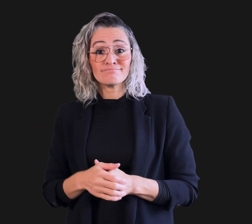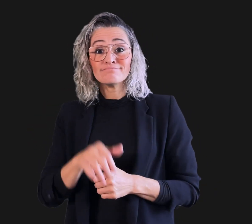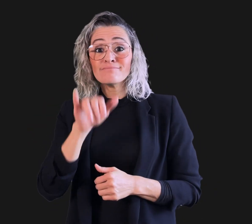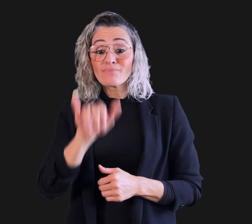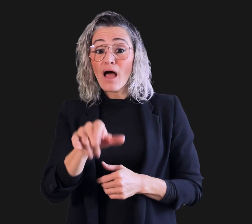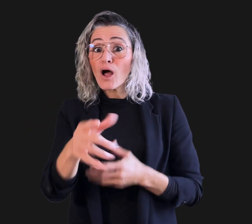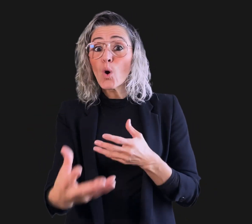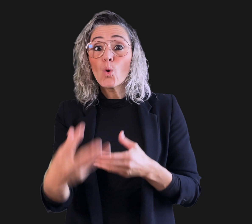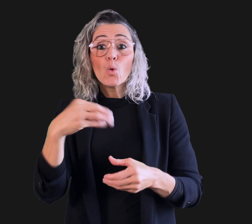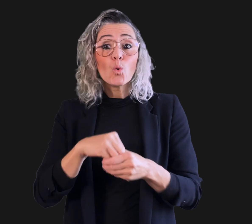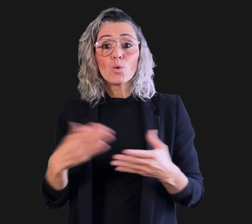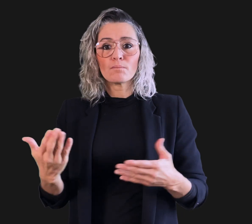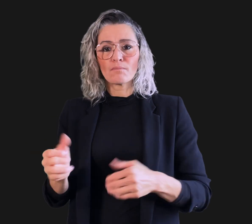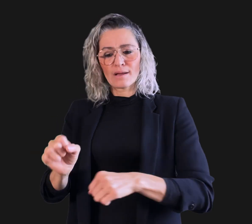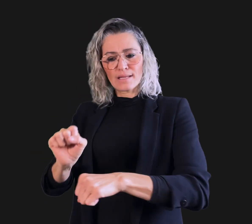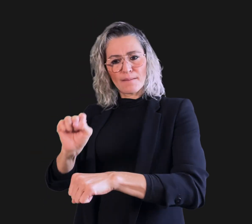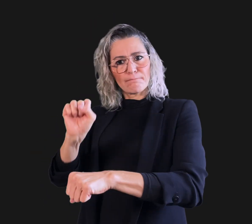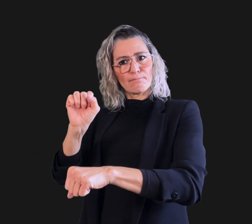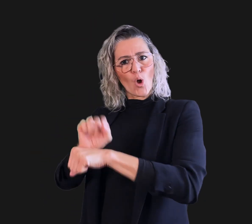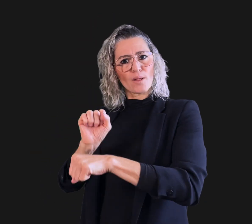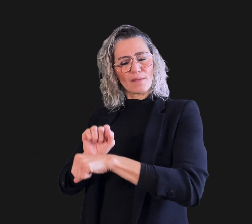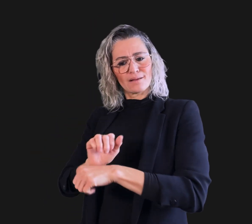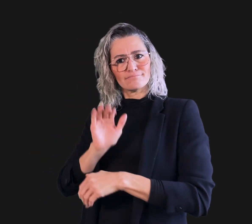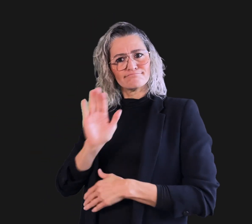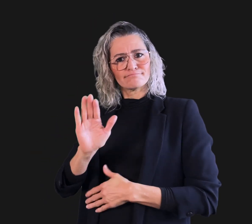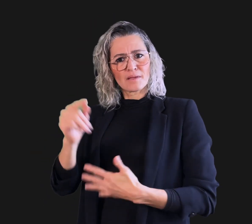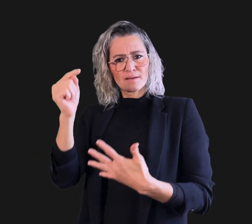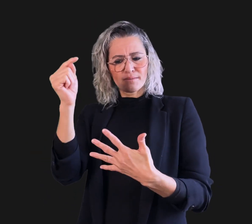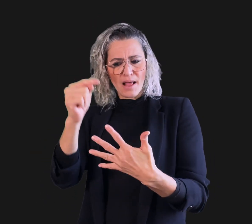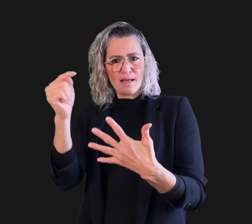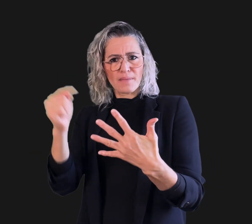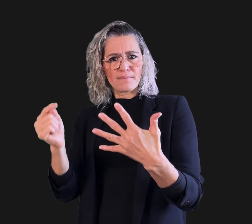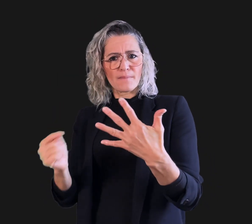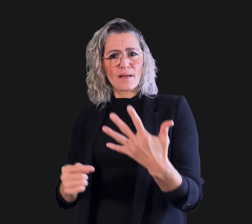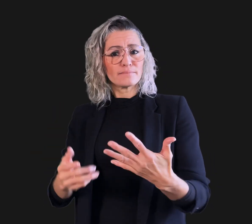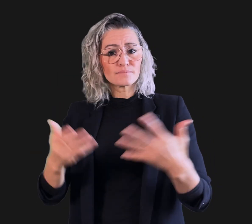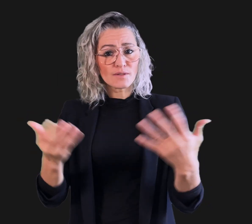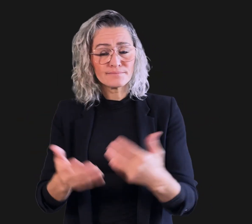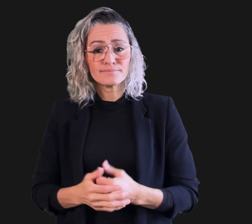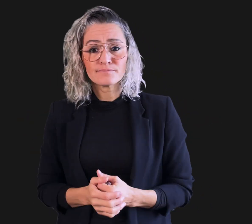his includes every aspect of employment: